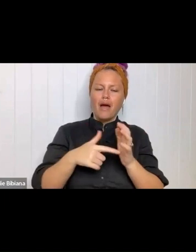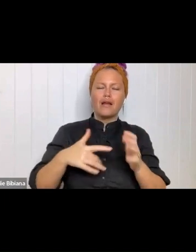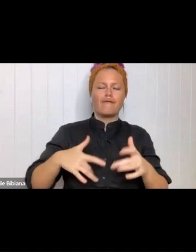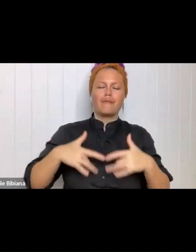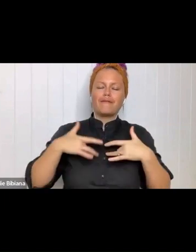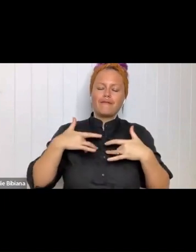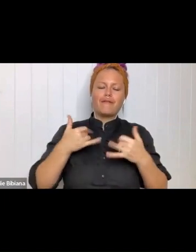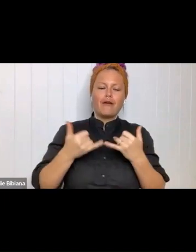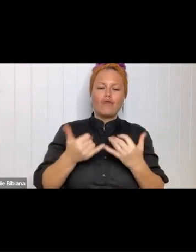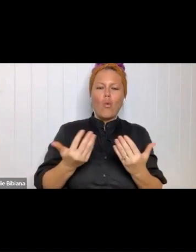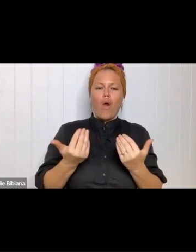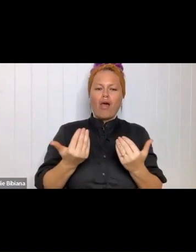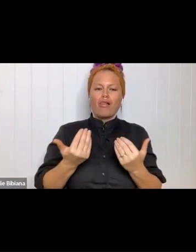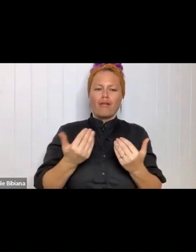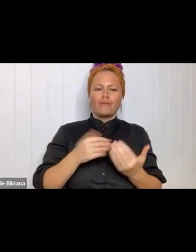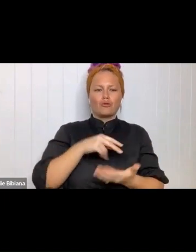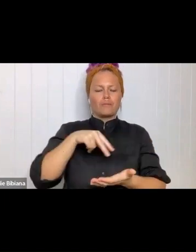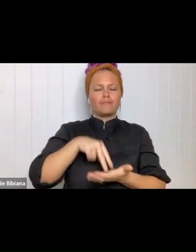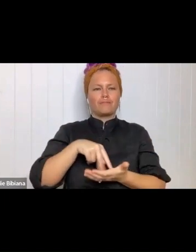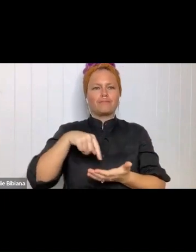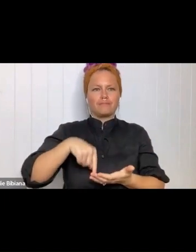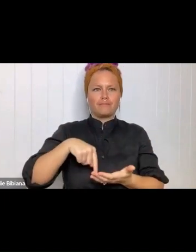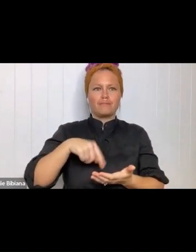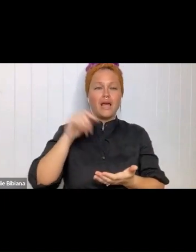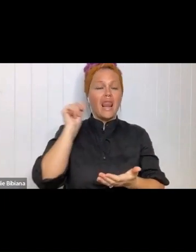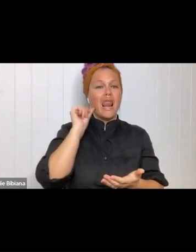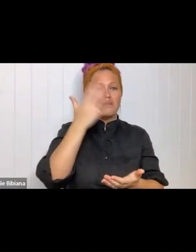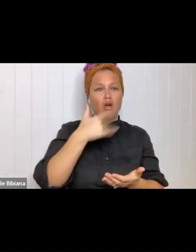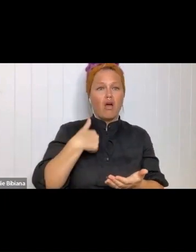on. And last night, I had the privilege of being at the